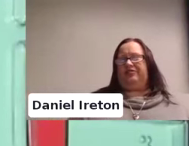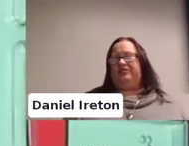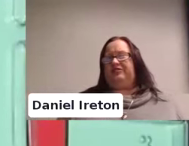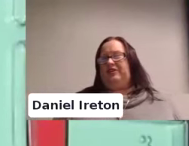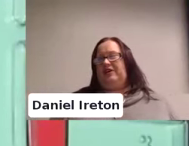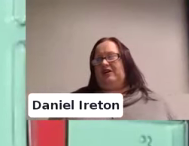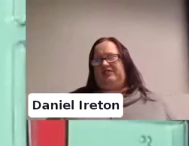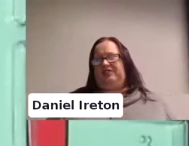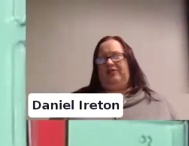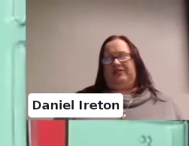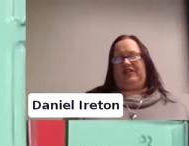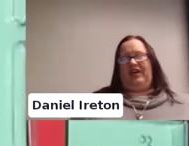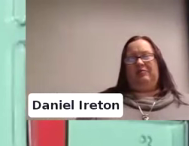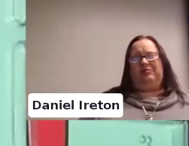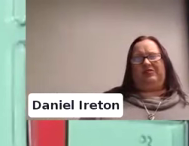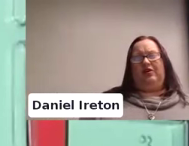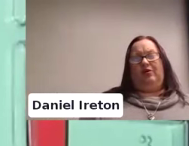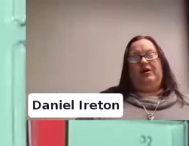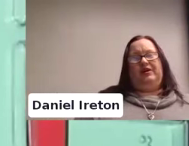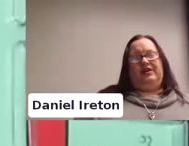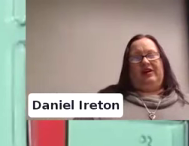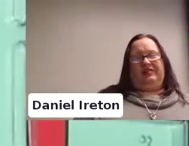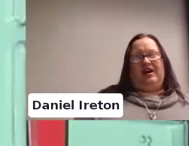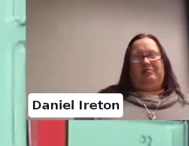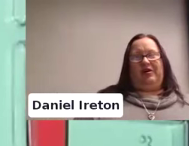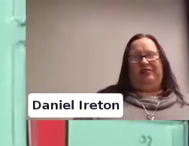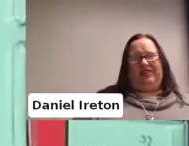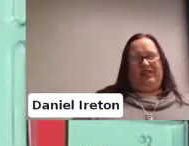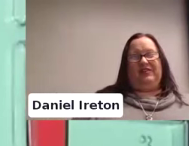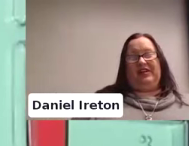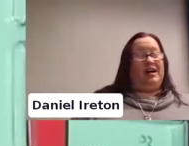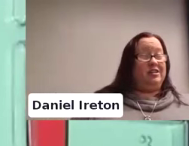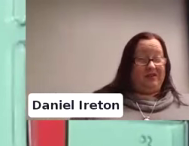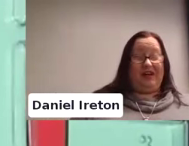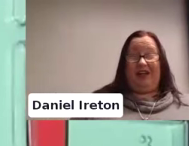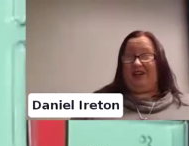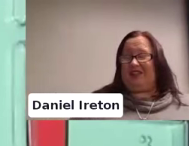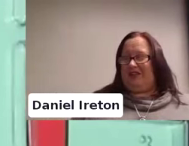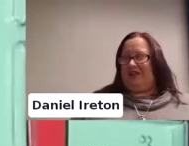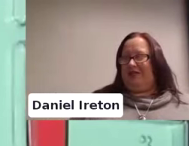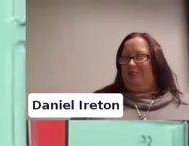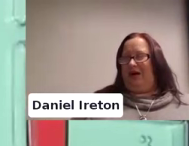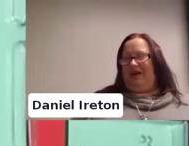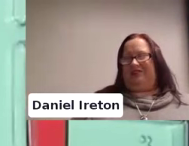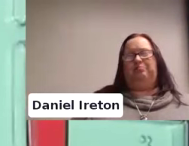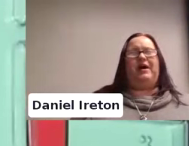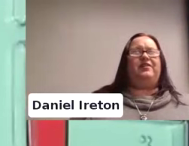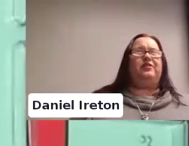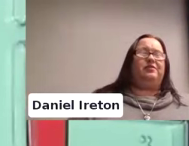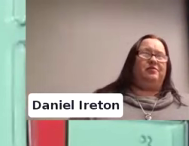Angie: And the money. The braille money. Token and hotels houses are still all the same.